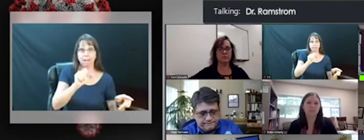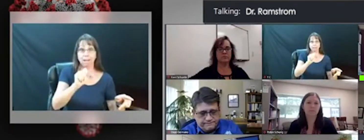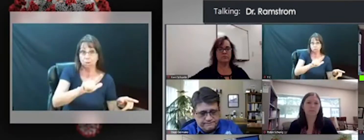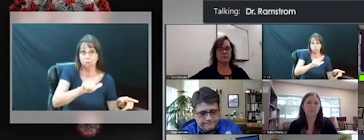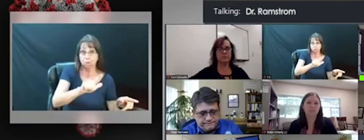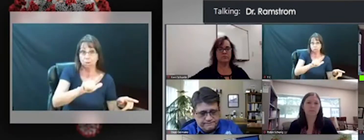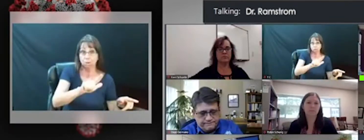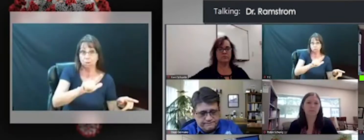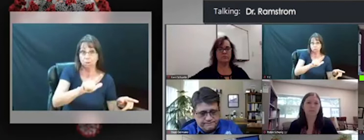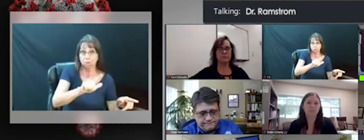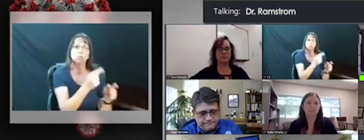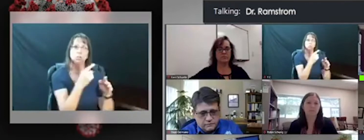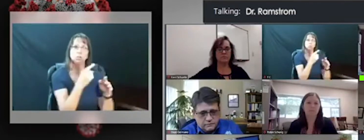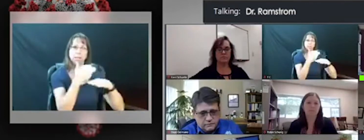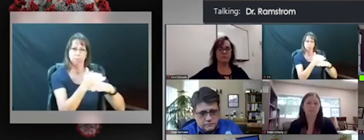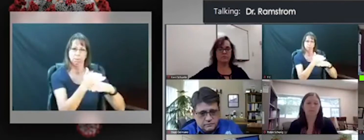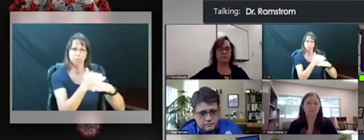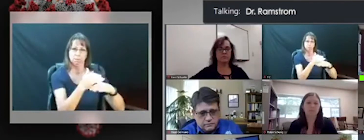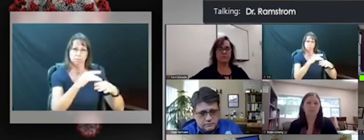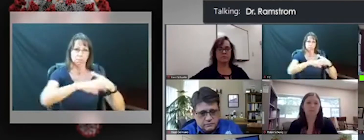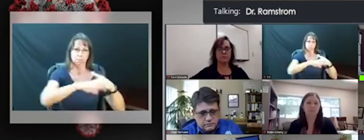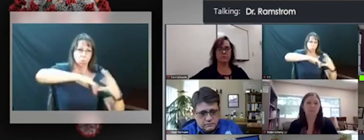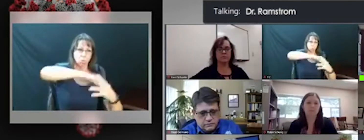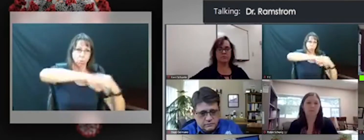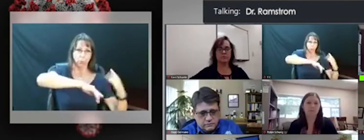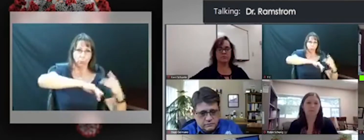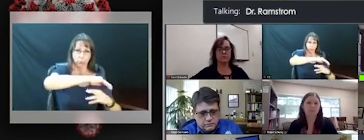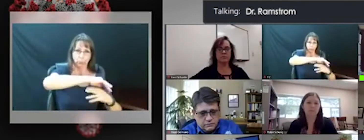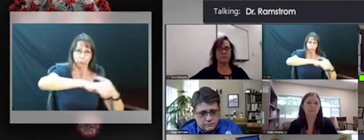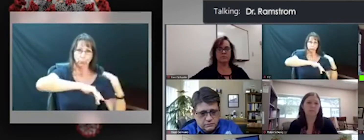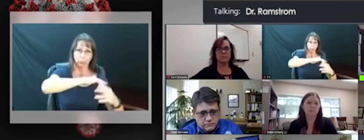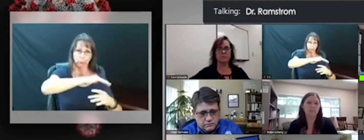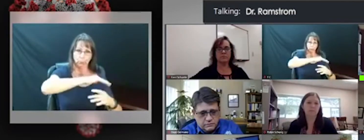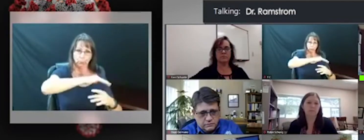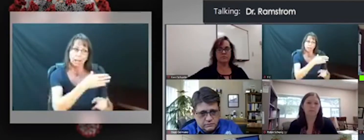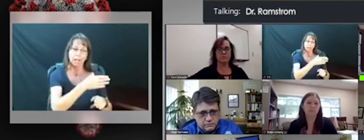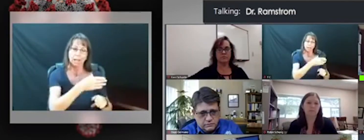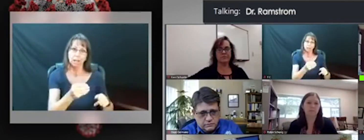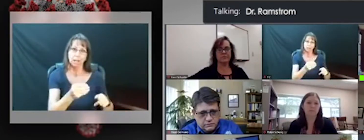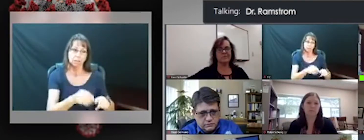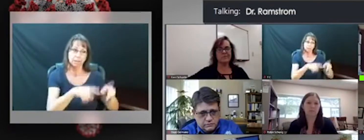testing of those individuals and so those are some practices that are used in college and